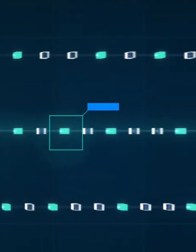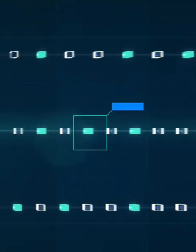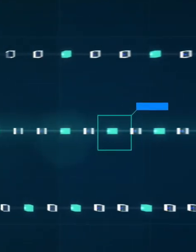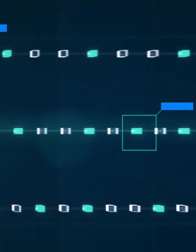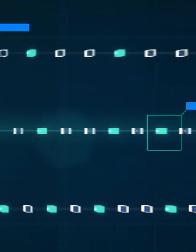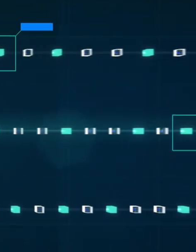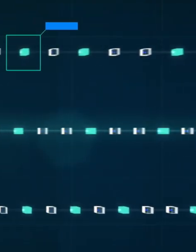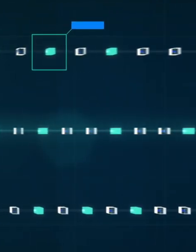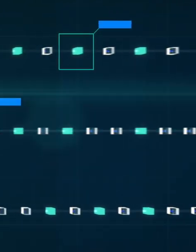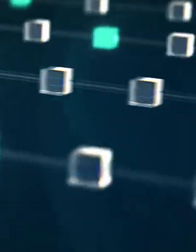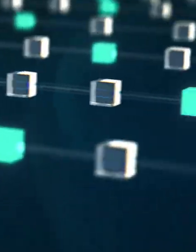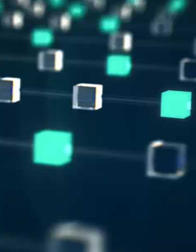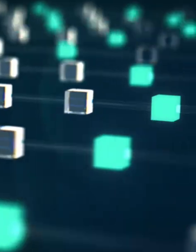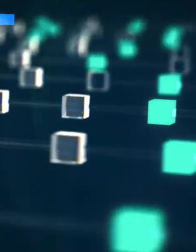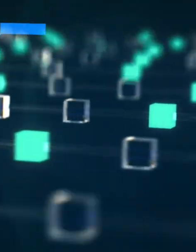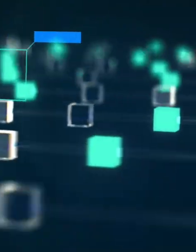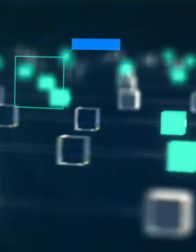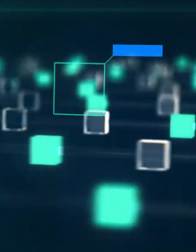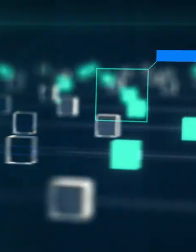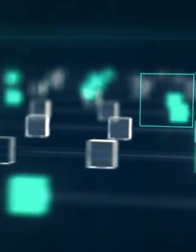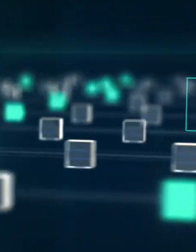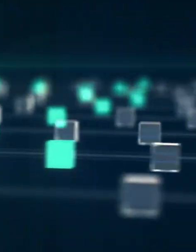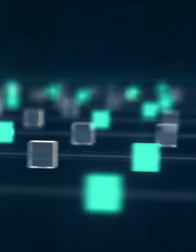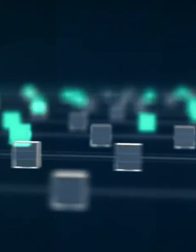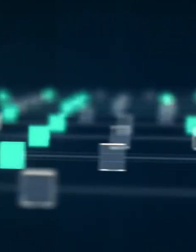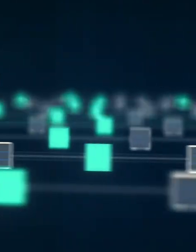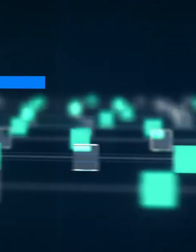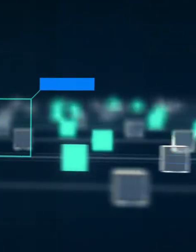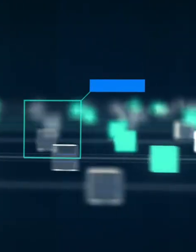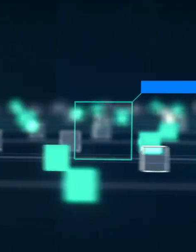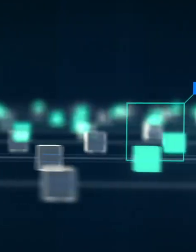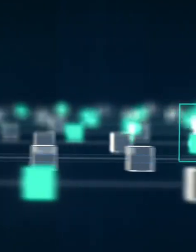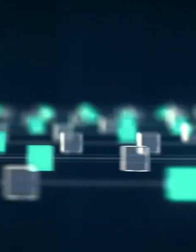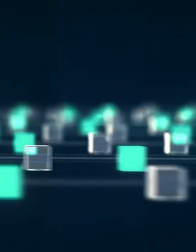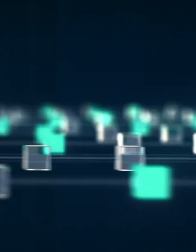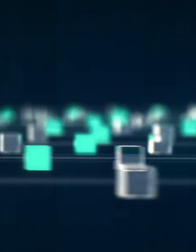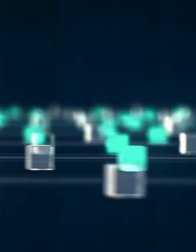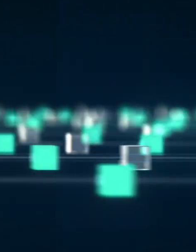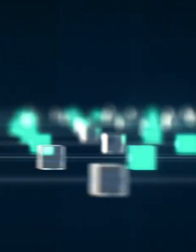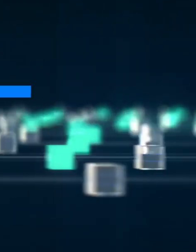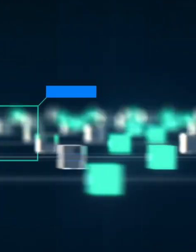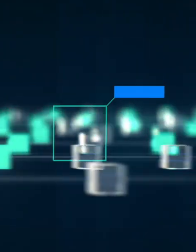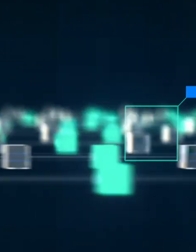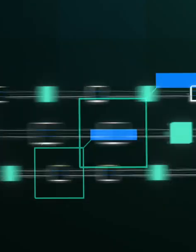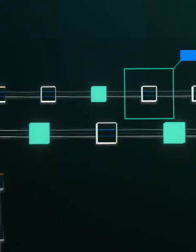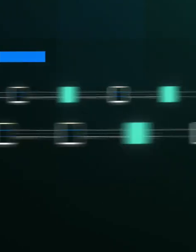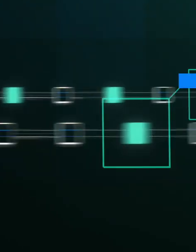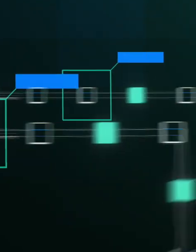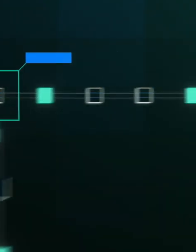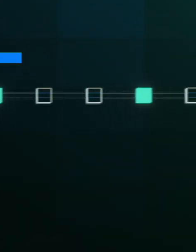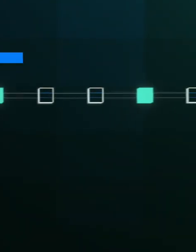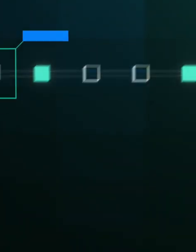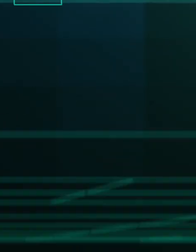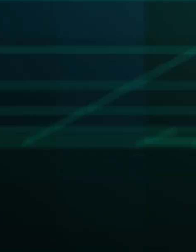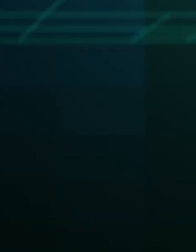and elevated into a layer of data intelligence. Next, the system tokenizes and vectorizes that data,